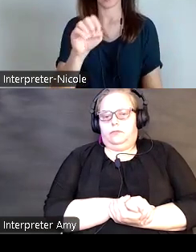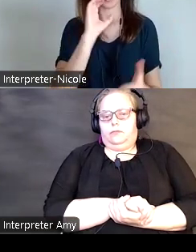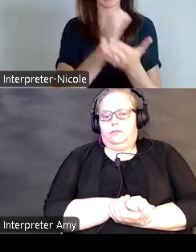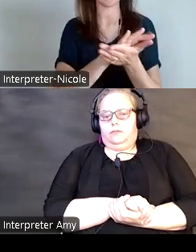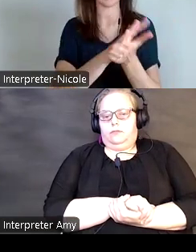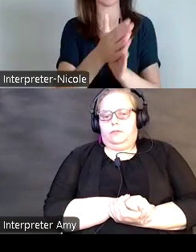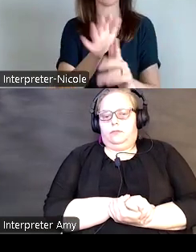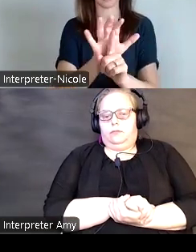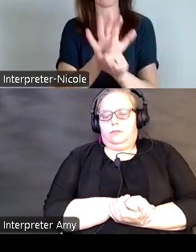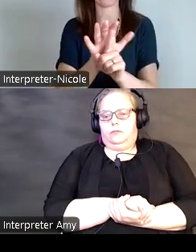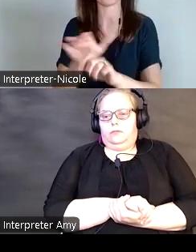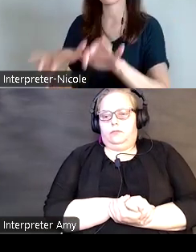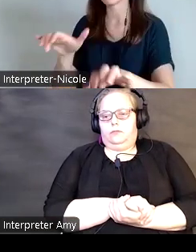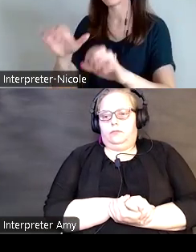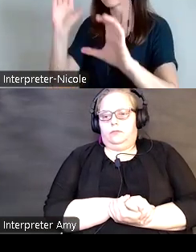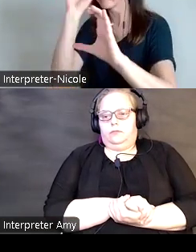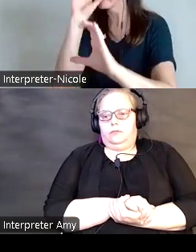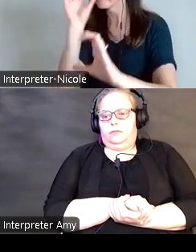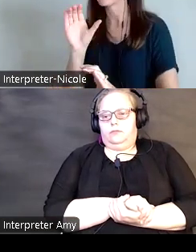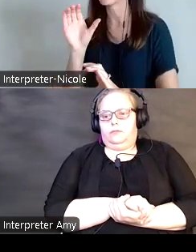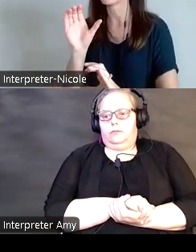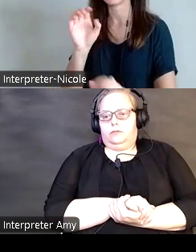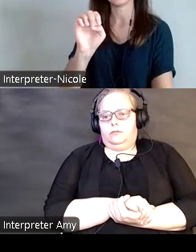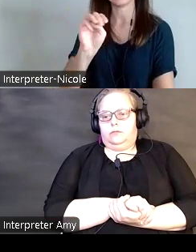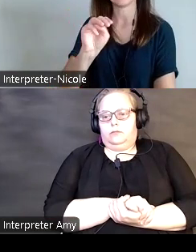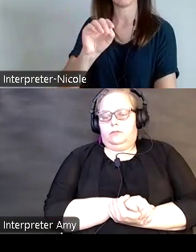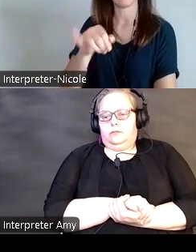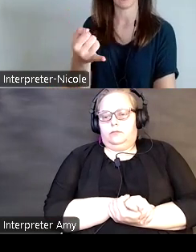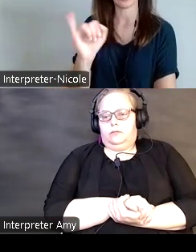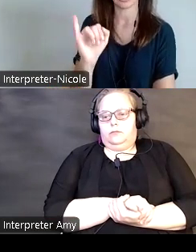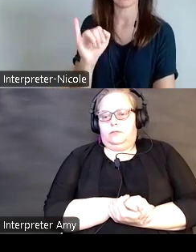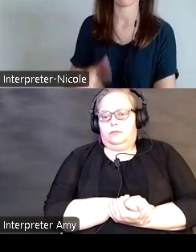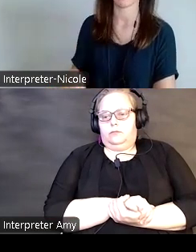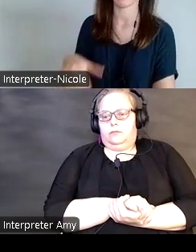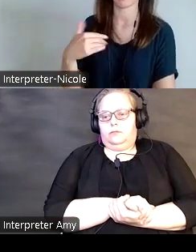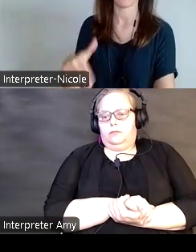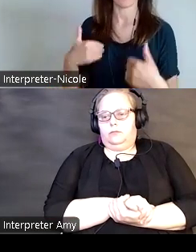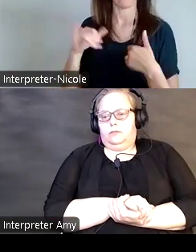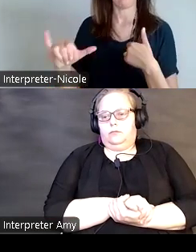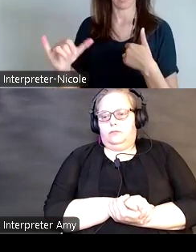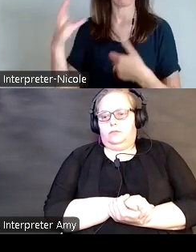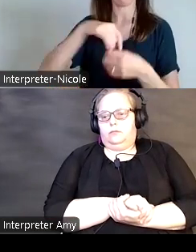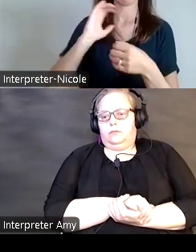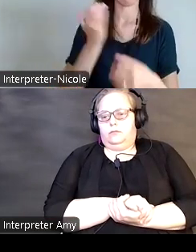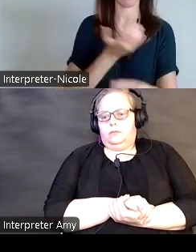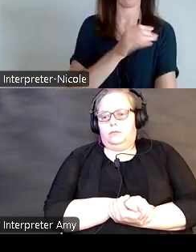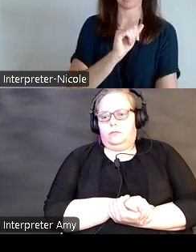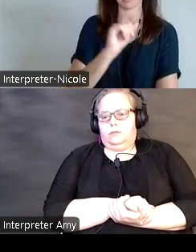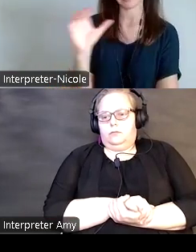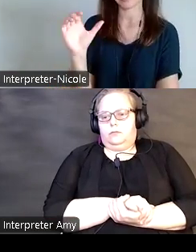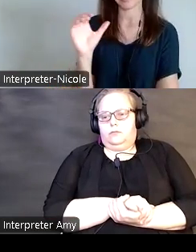you can search on Google Images, and emojis are being built into some of our AAC vocabularies.